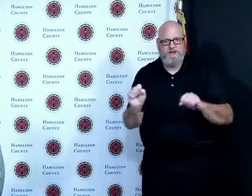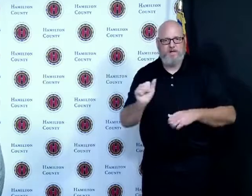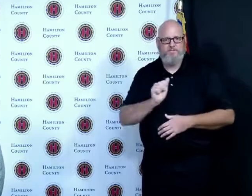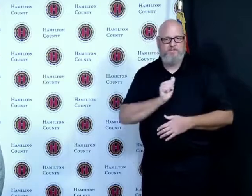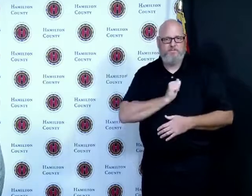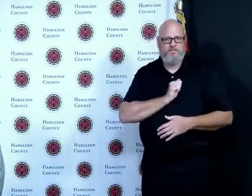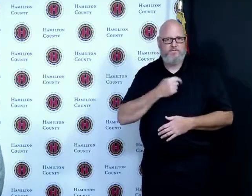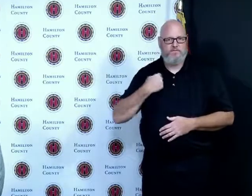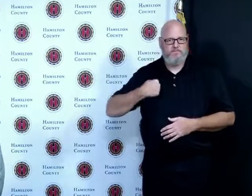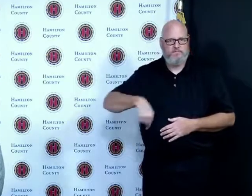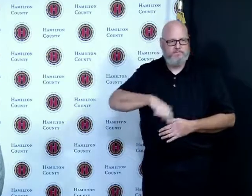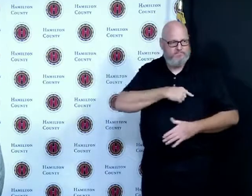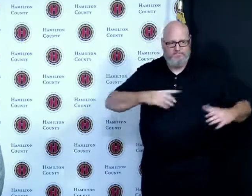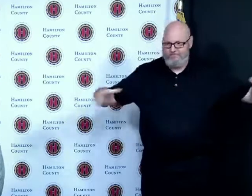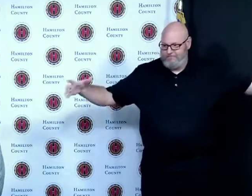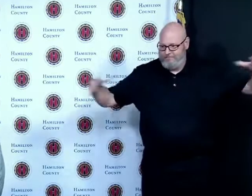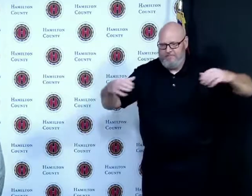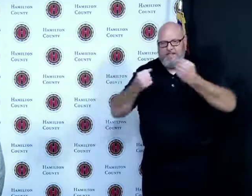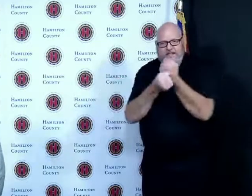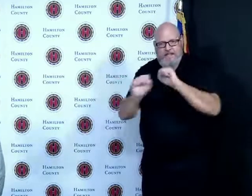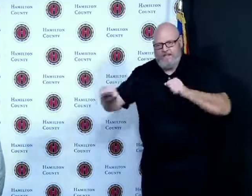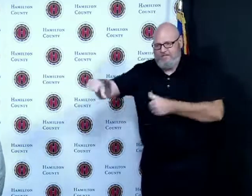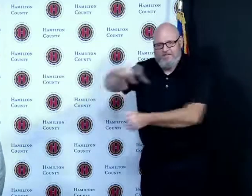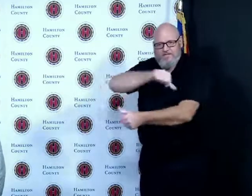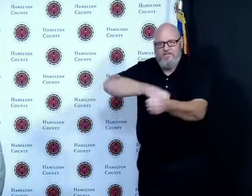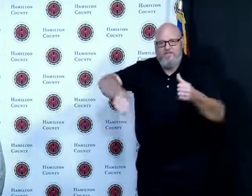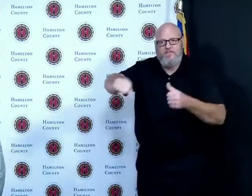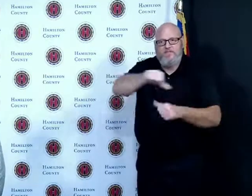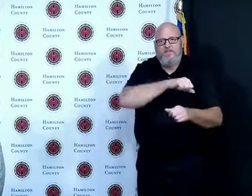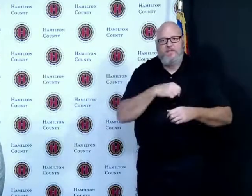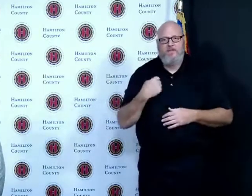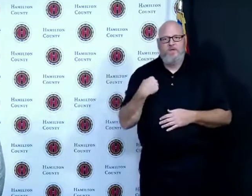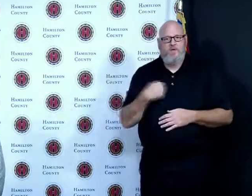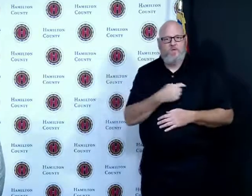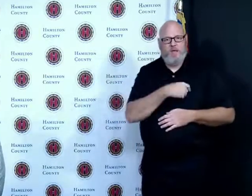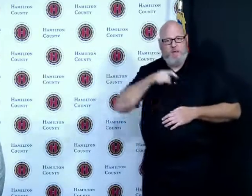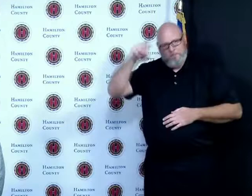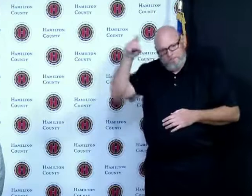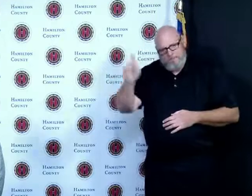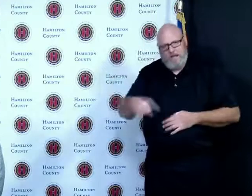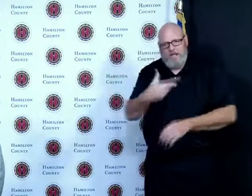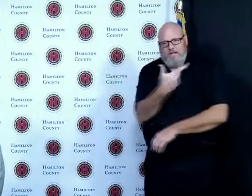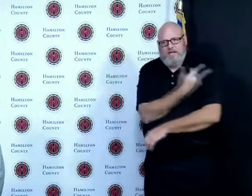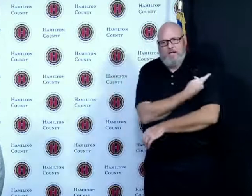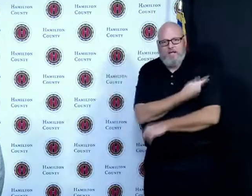of stopping the spread the other part of stopping the spread is that when you get that first vaccine